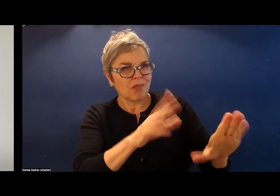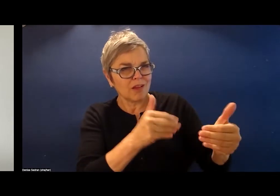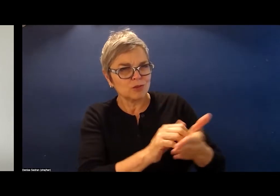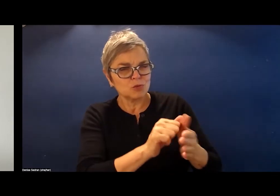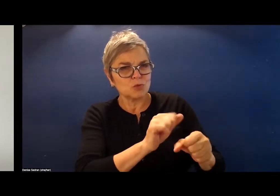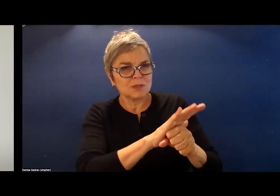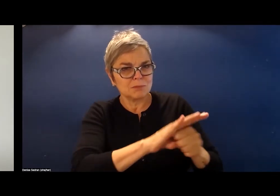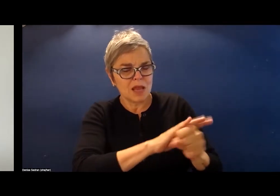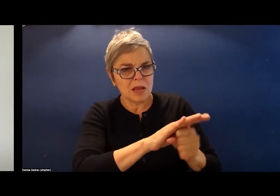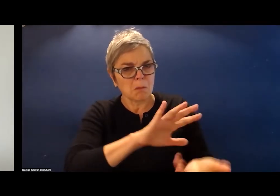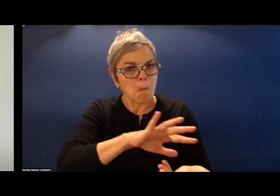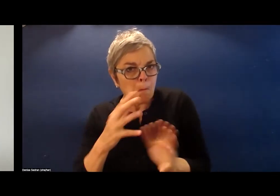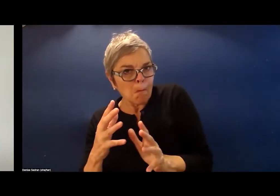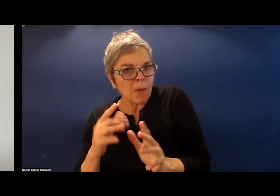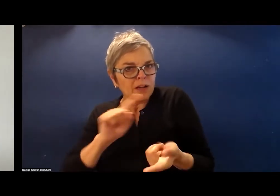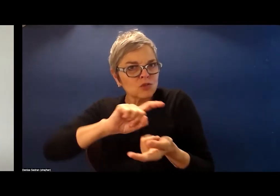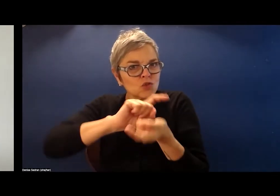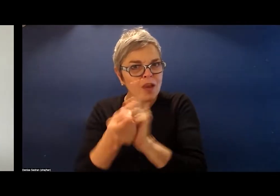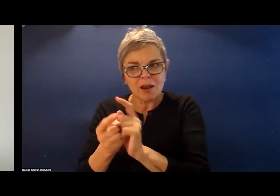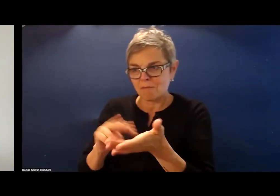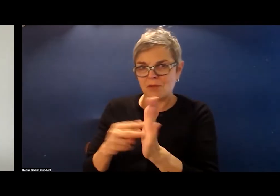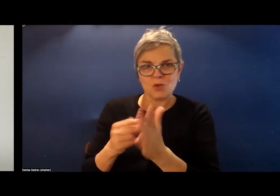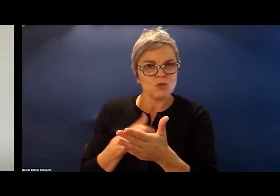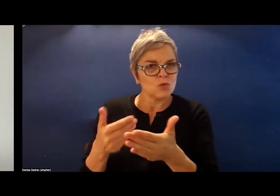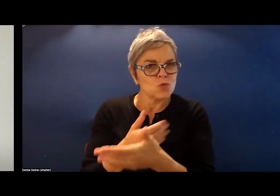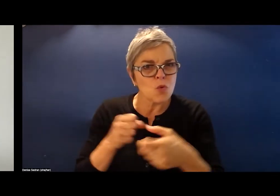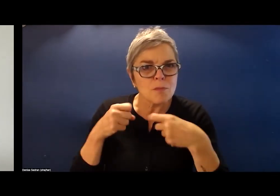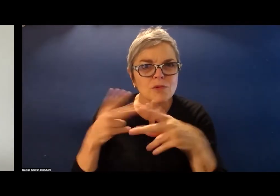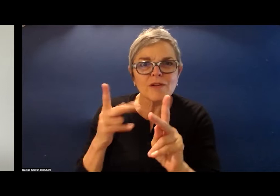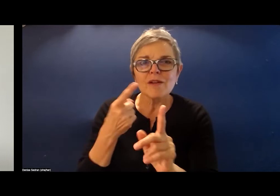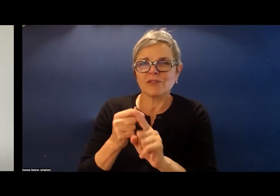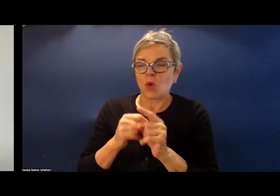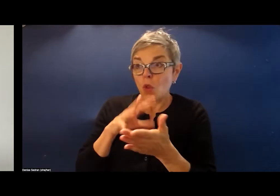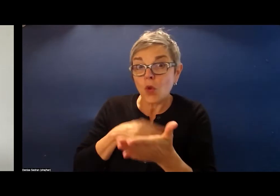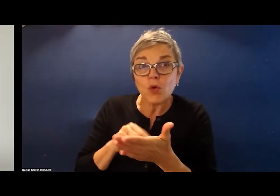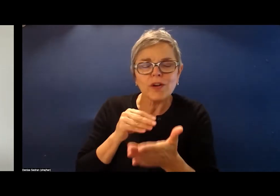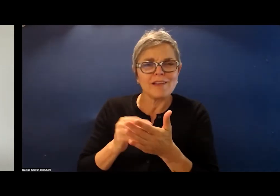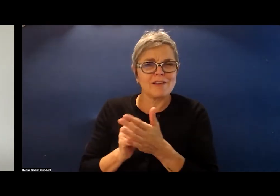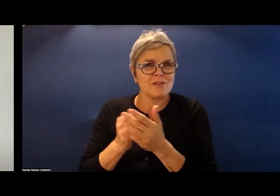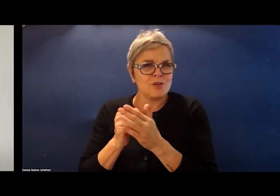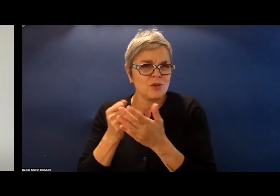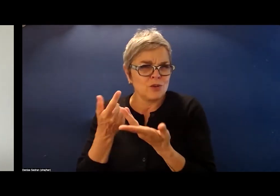opened up new possibilities for learning and creative institutional critique and decolonial practice and thinking.